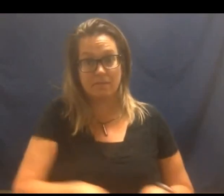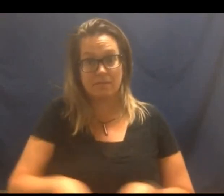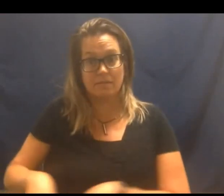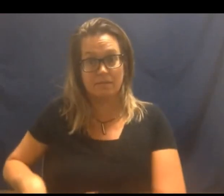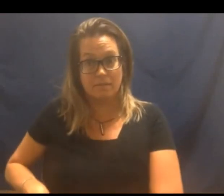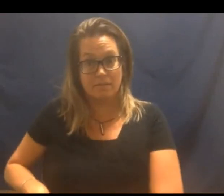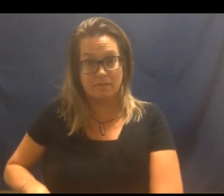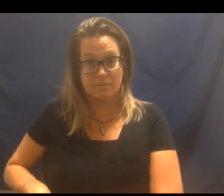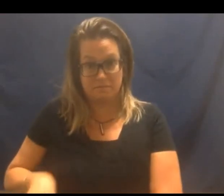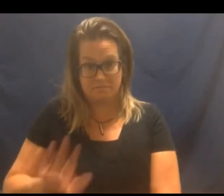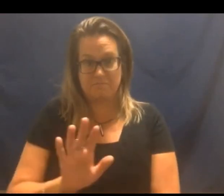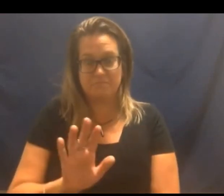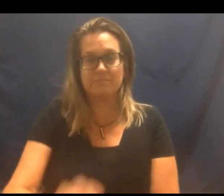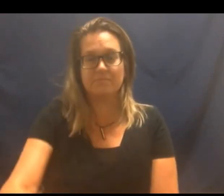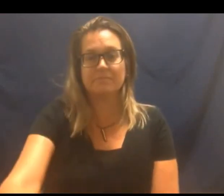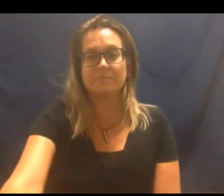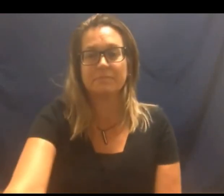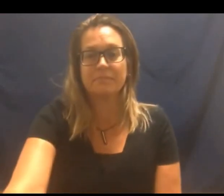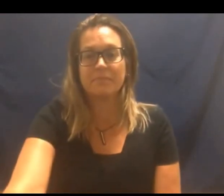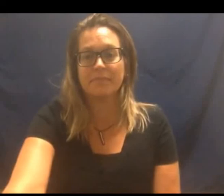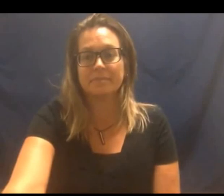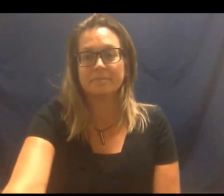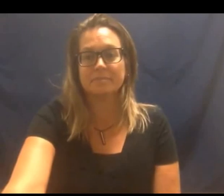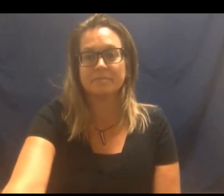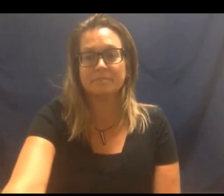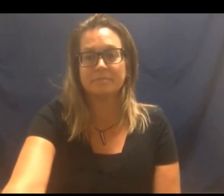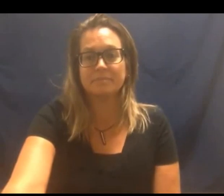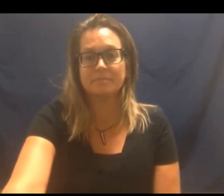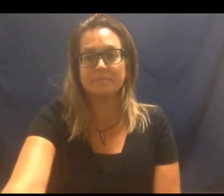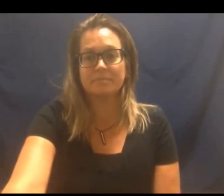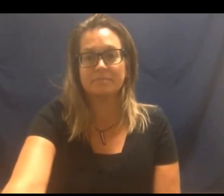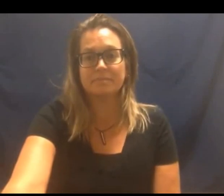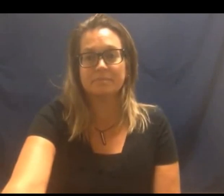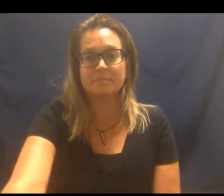moves from left side of the waist to right side of the waist and we can document this.